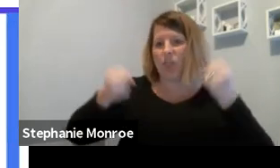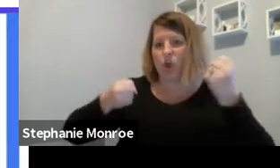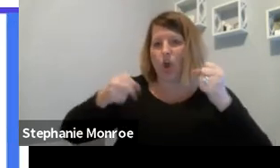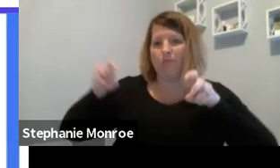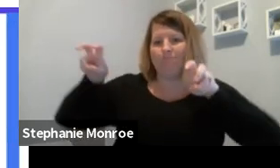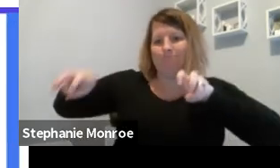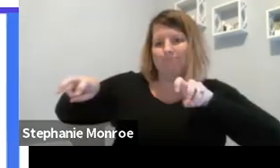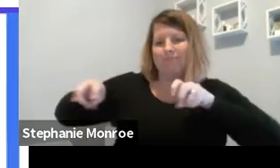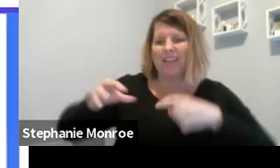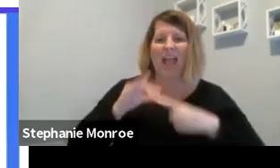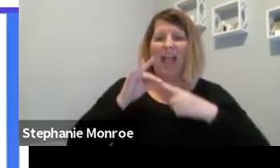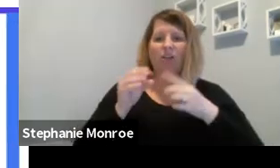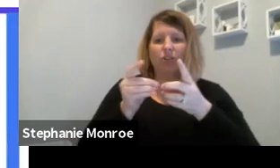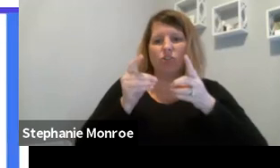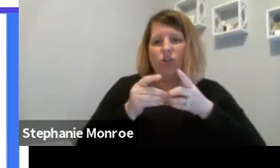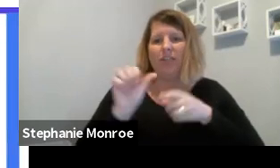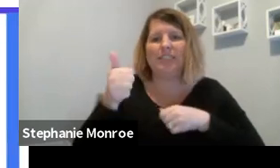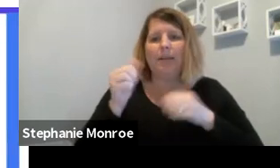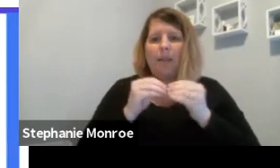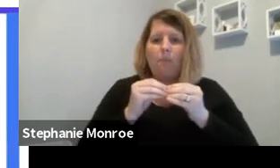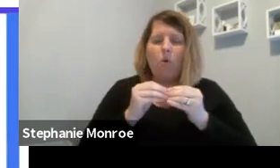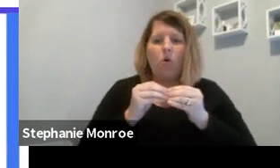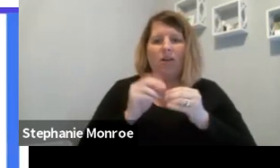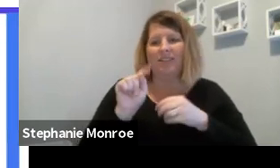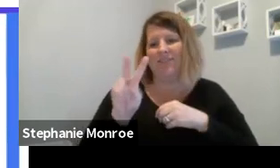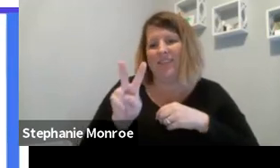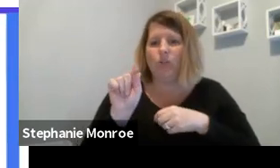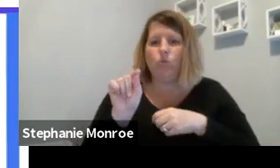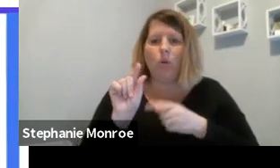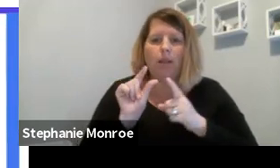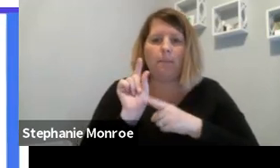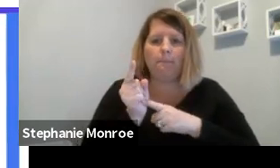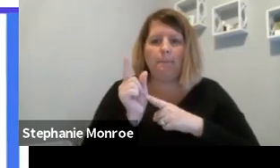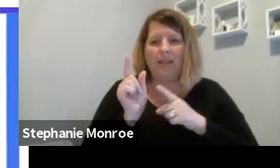It's 10 minutes more of TV, 20 minutes more of TV, which to you or I, at this point,